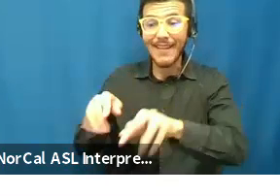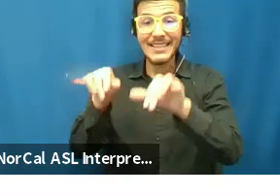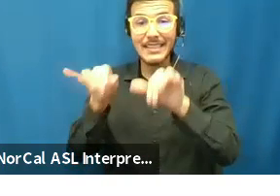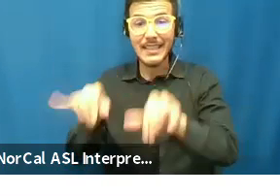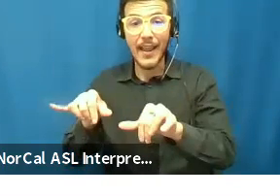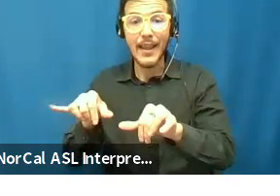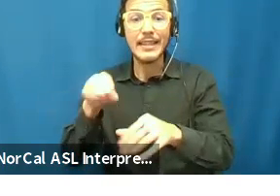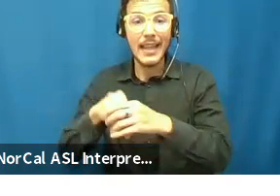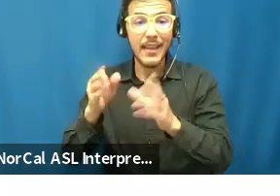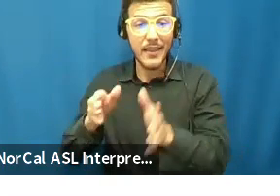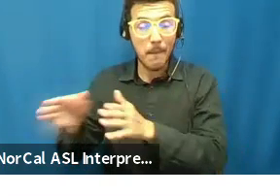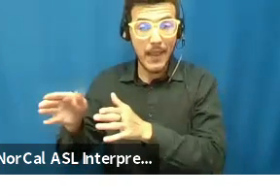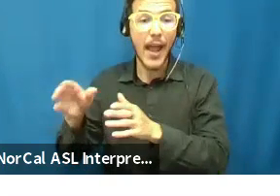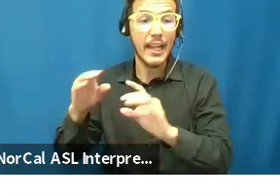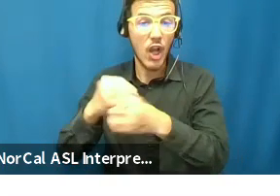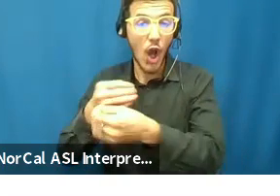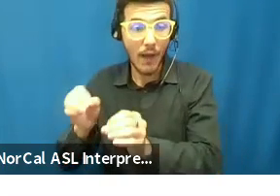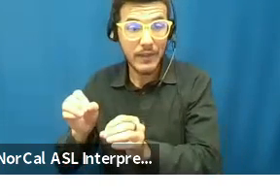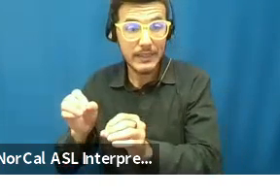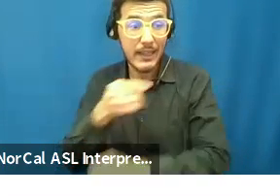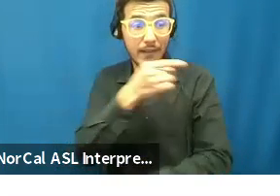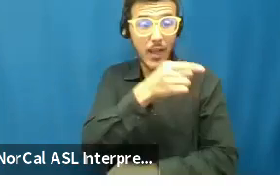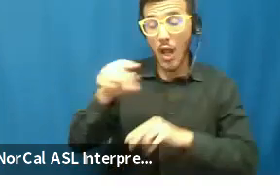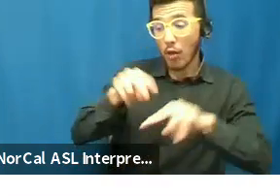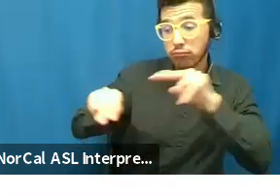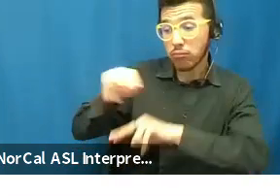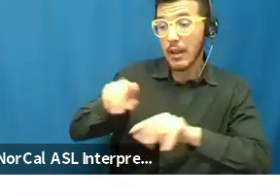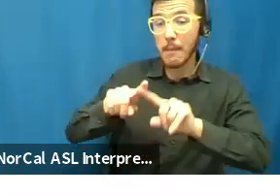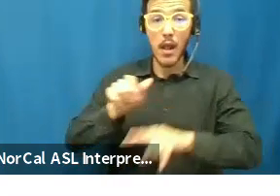They actually oversee it, but I make all the recommendations for what we need. So you can